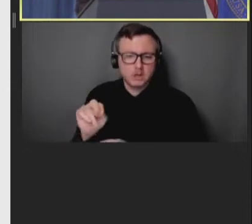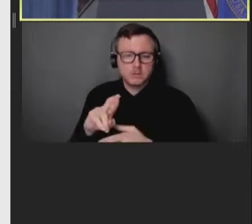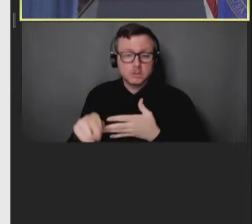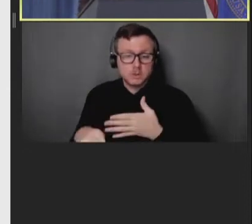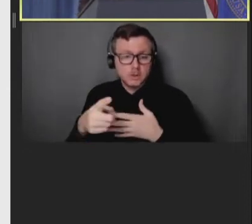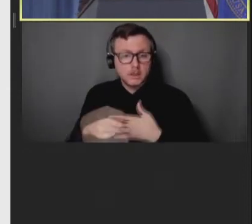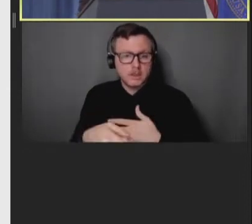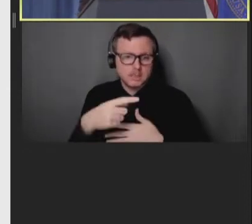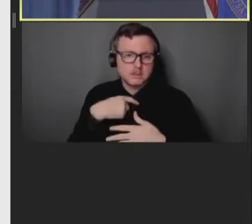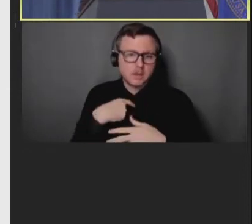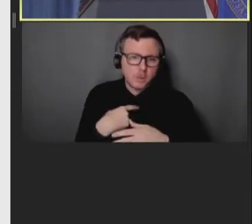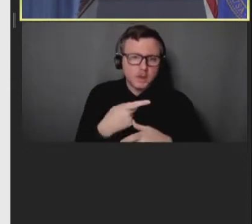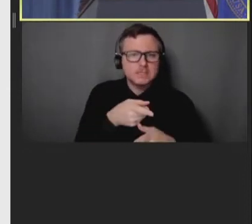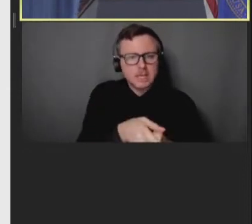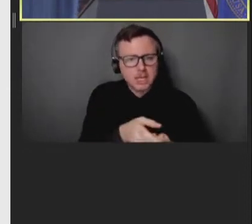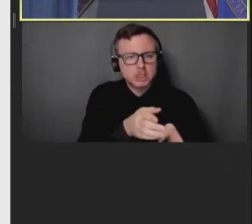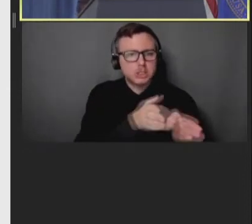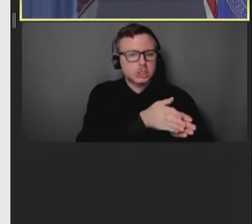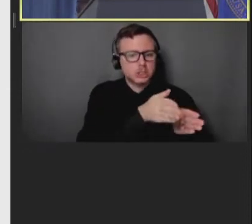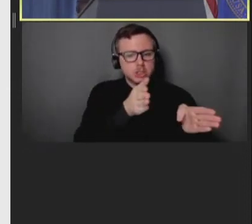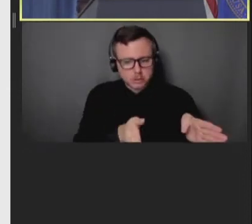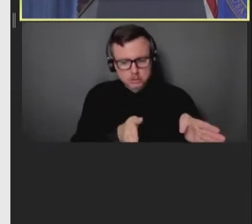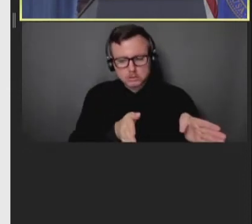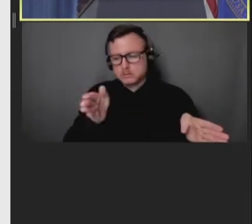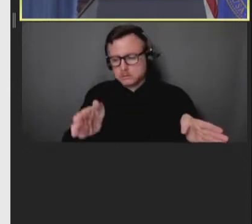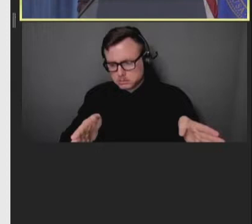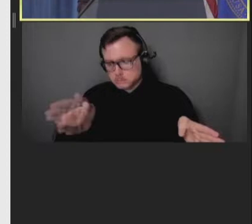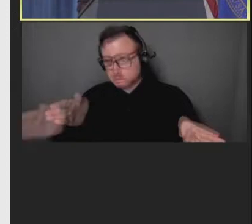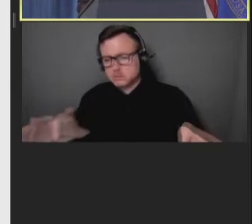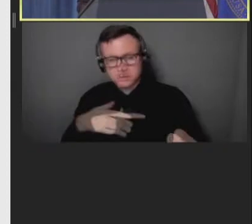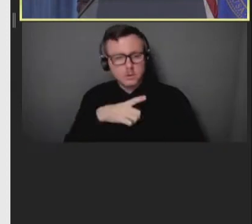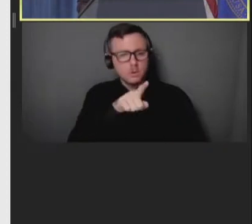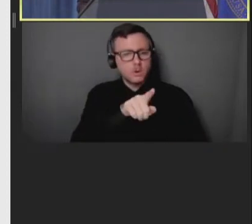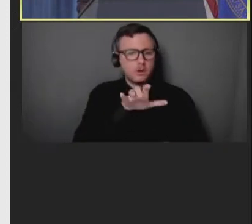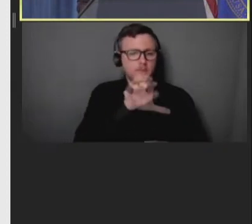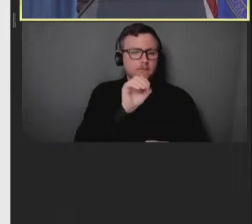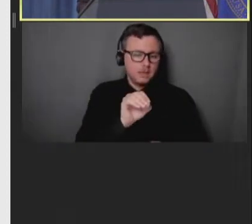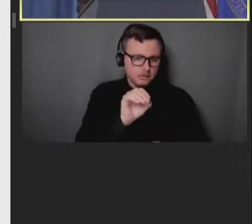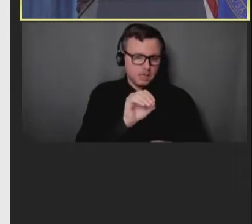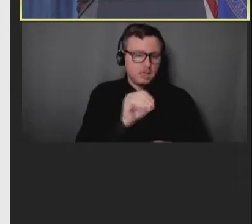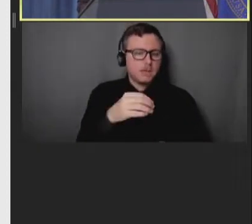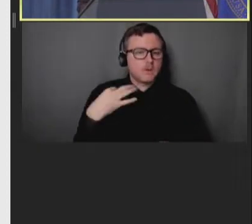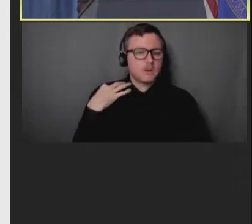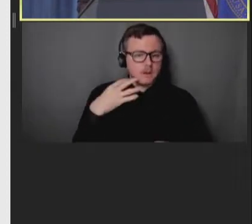designed. So, for instance, we enrolled 150 volunteers, 50 that received the Janssen